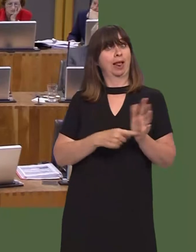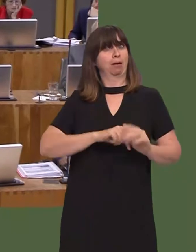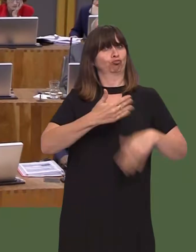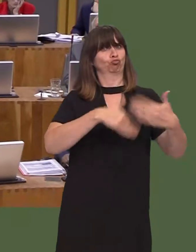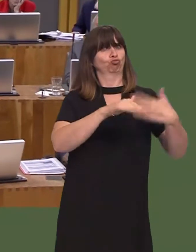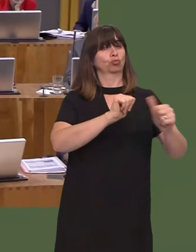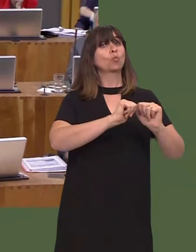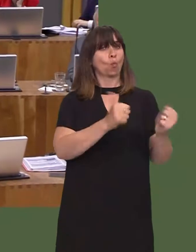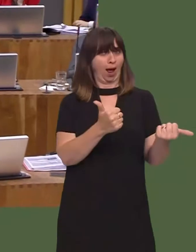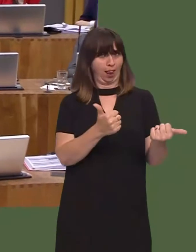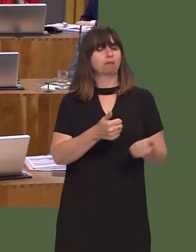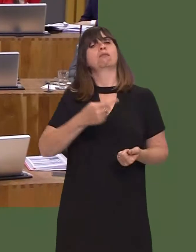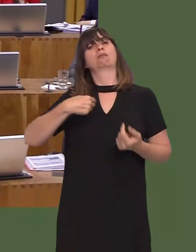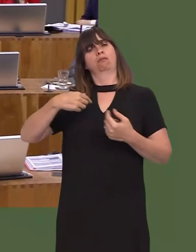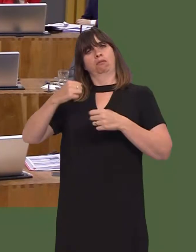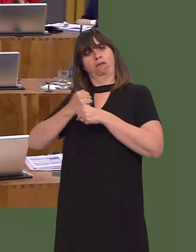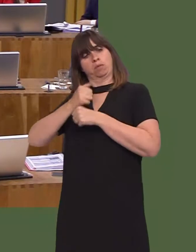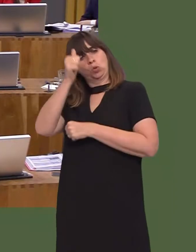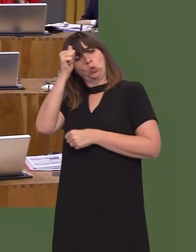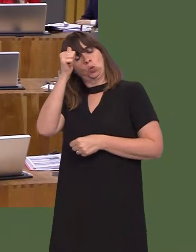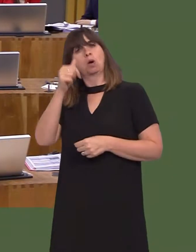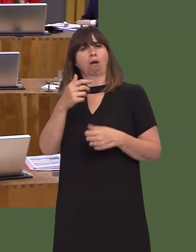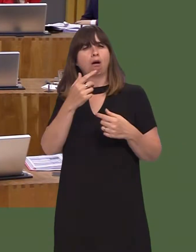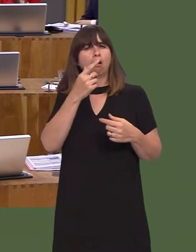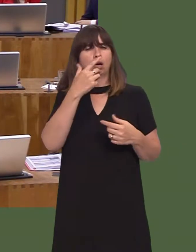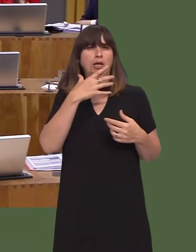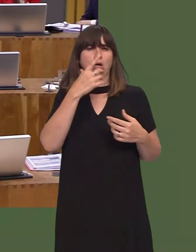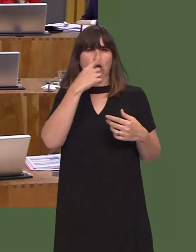zone is working well in Port Talbot. We know, of course, that thereís an opportunity for